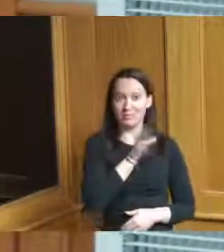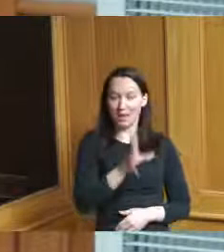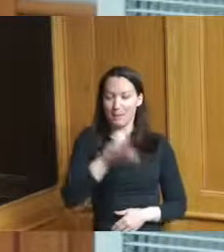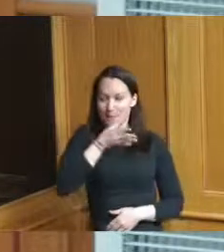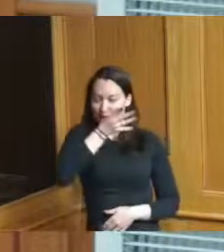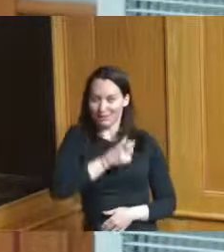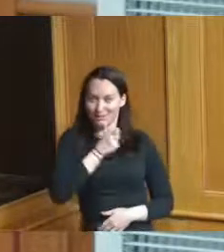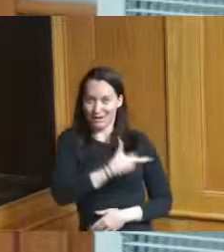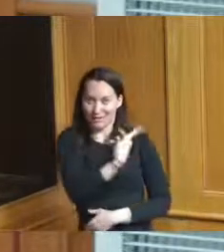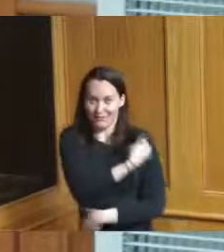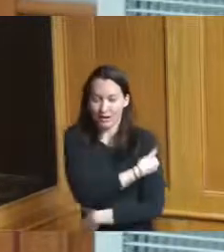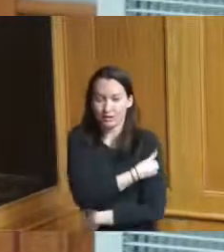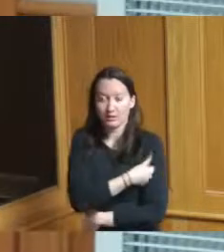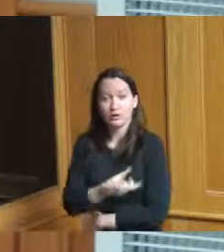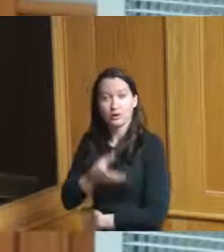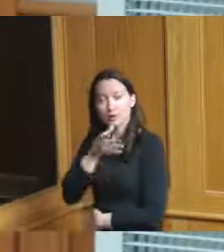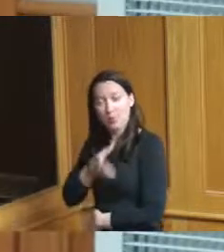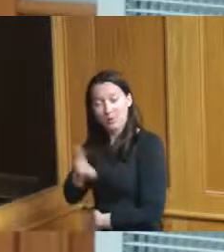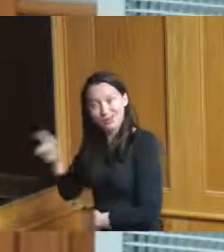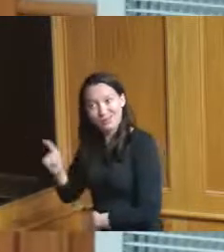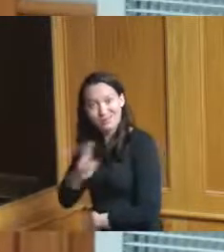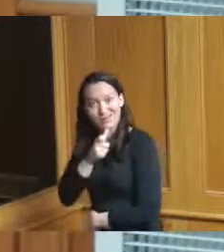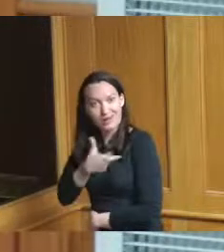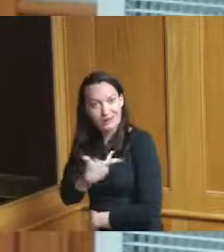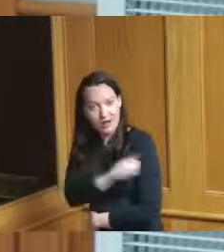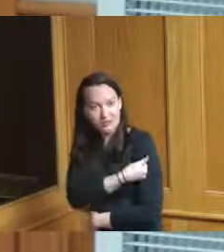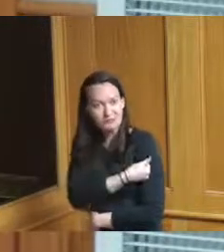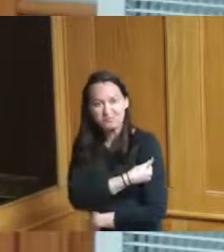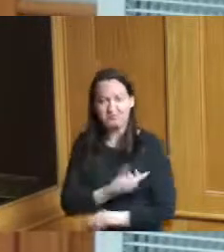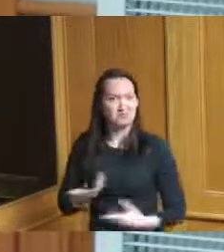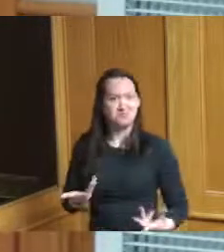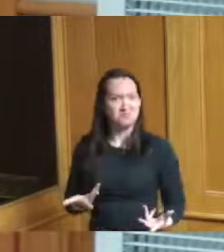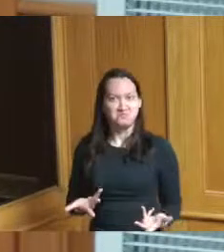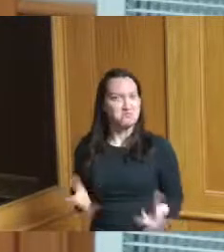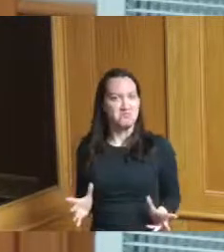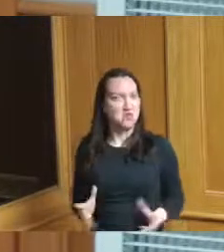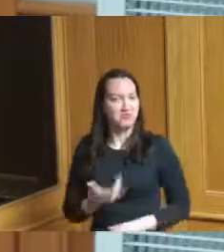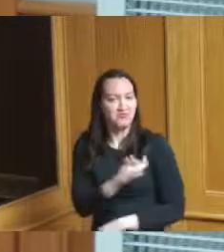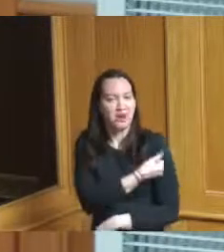the young lady was not vaccinated and she didn't move to get vaccinated because of the loss of